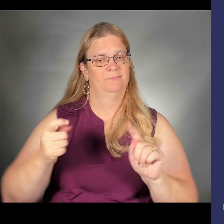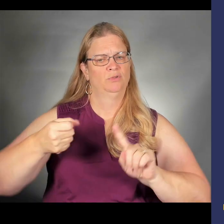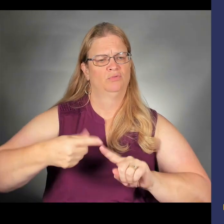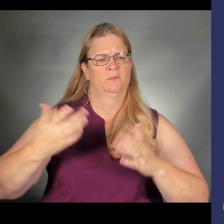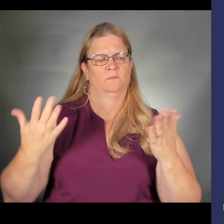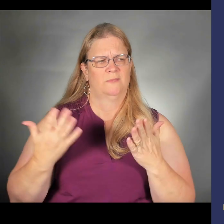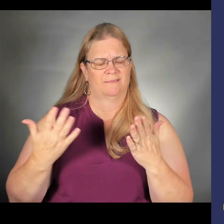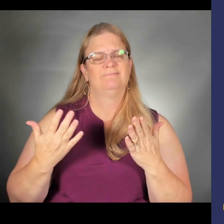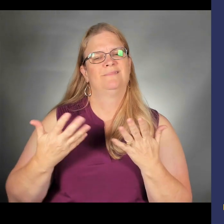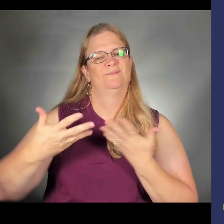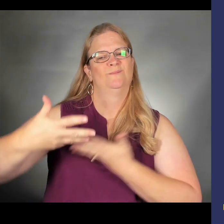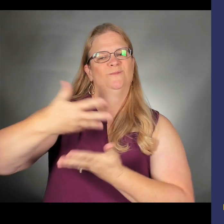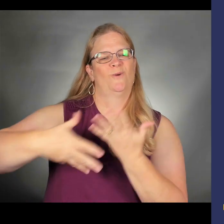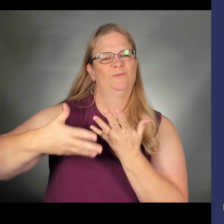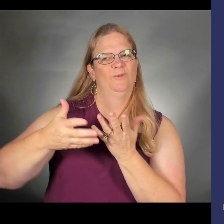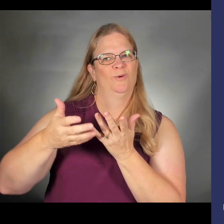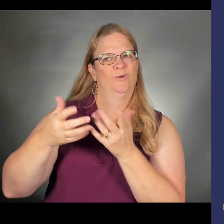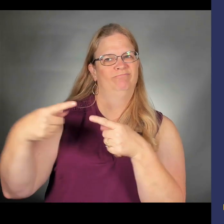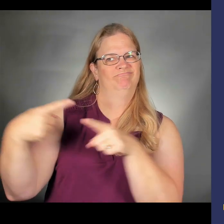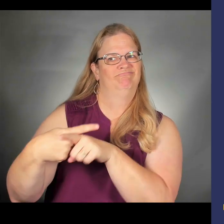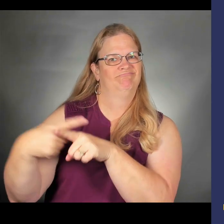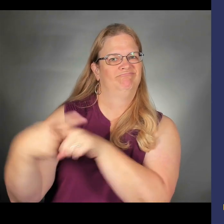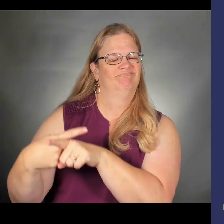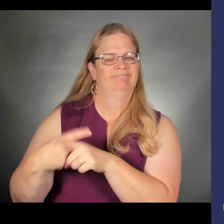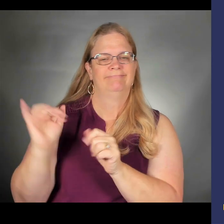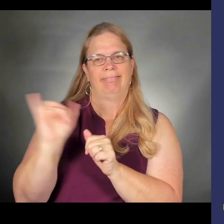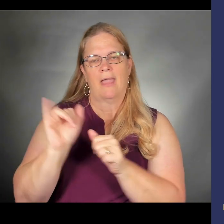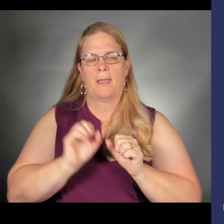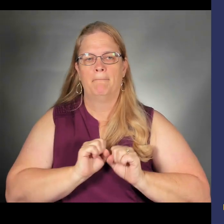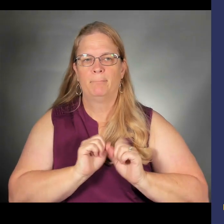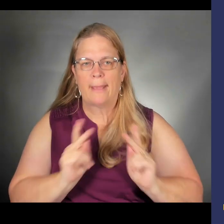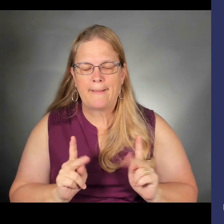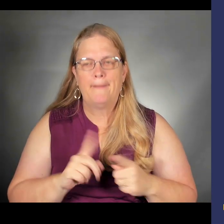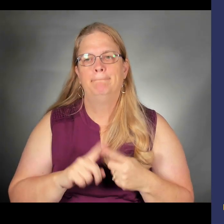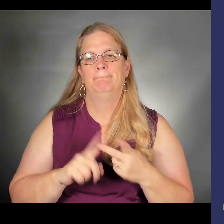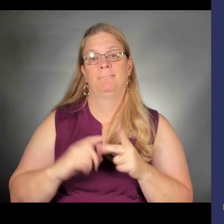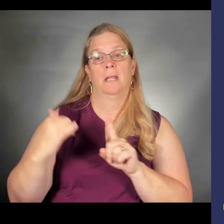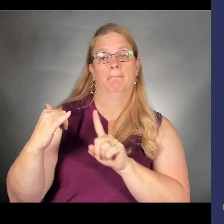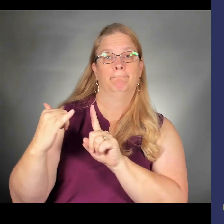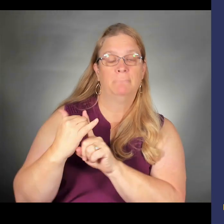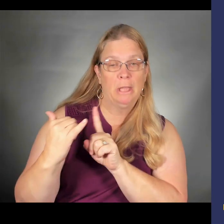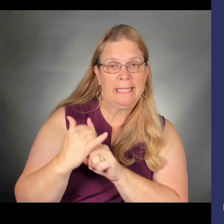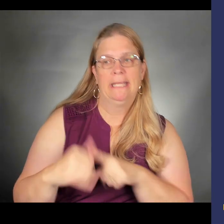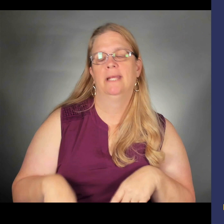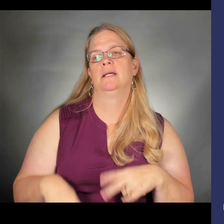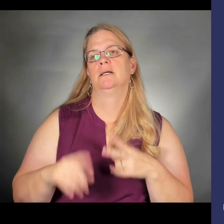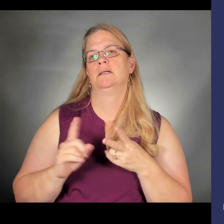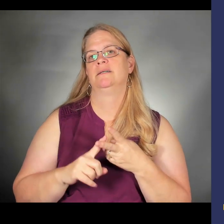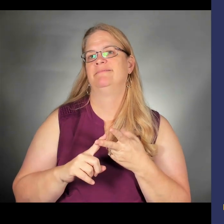Most adolescent attempts are triggered by interpersonal conflicts such as a breakup, bullying,